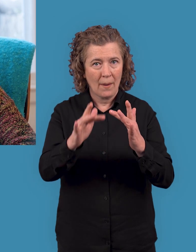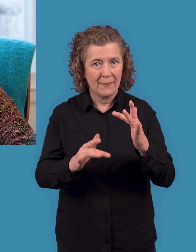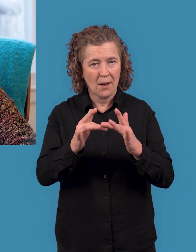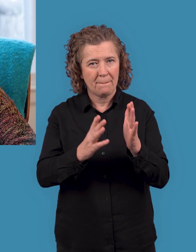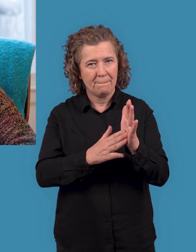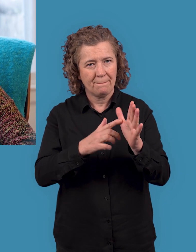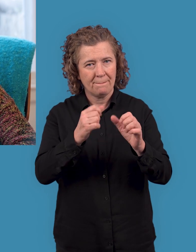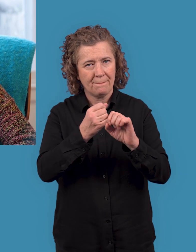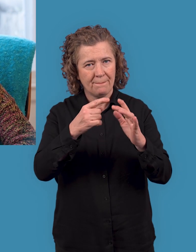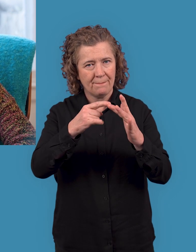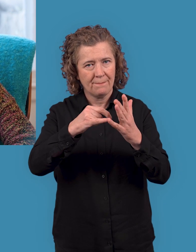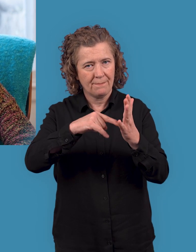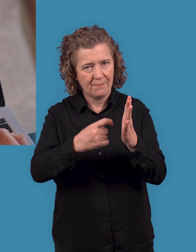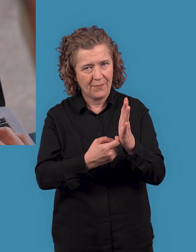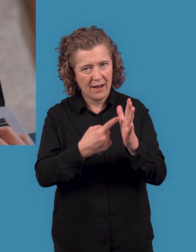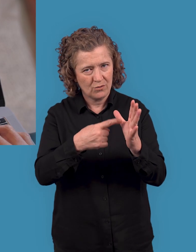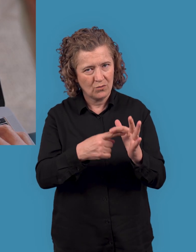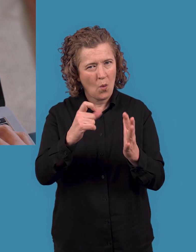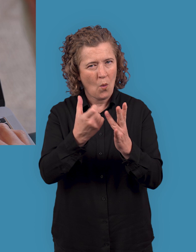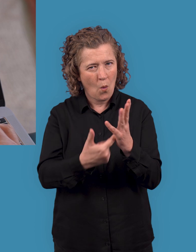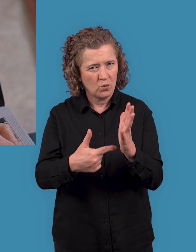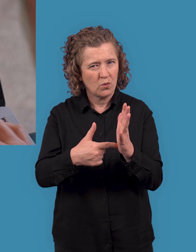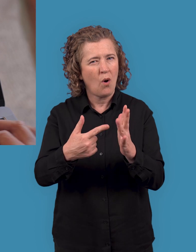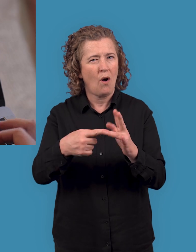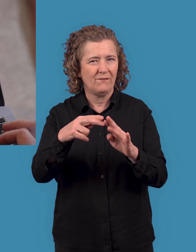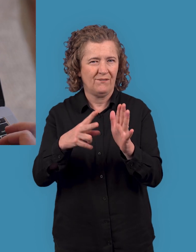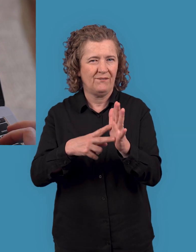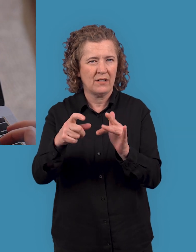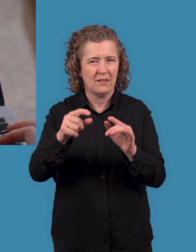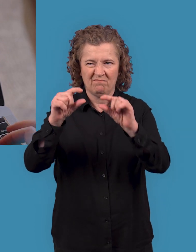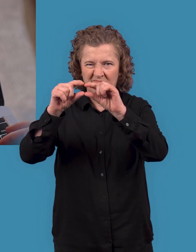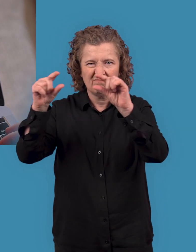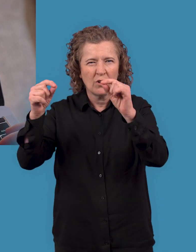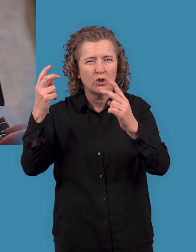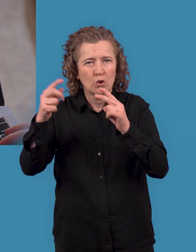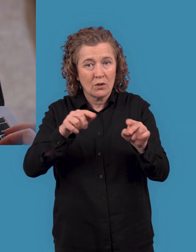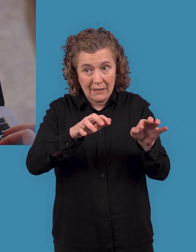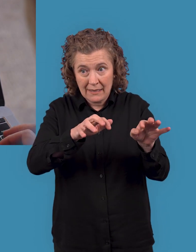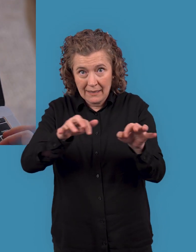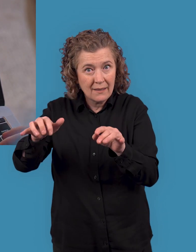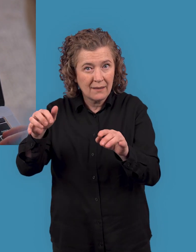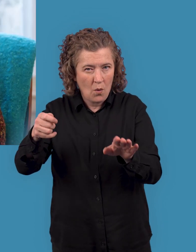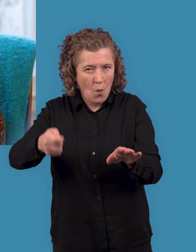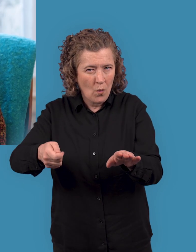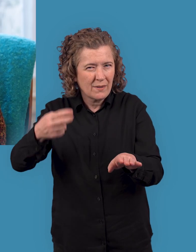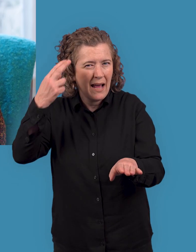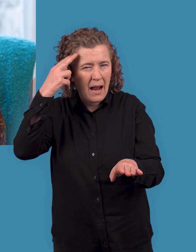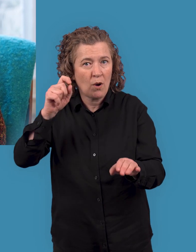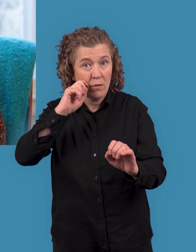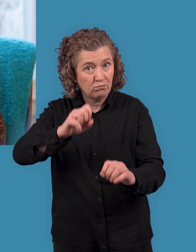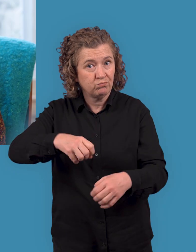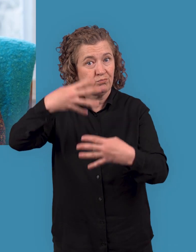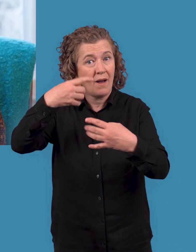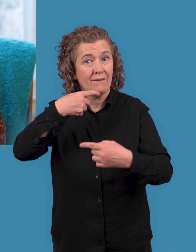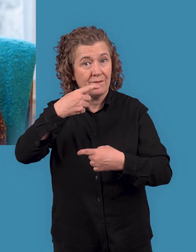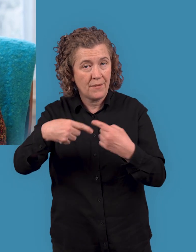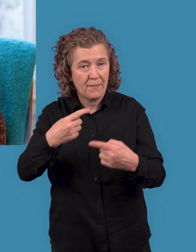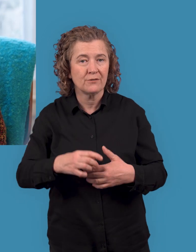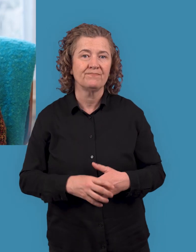Visit the Magistrates’ Court of Victoria website and type the court’s name into the search bar.